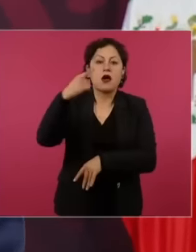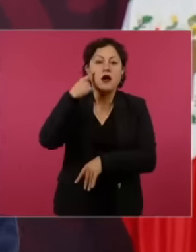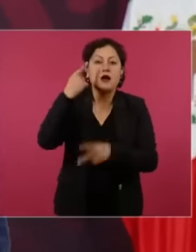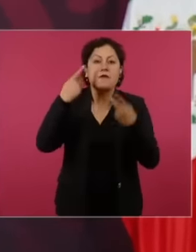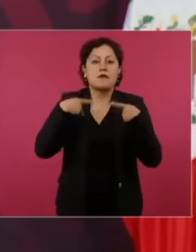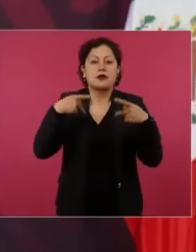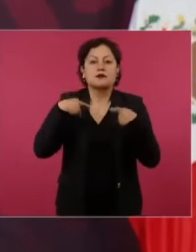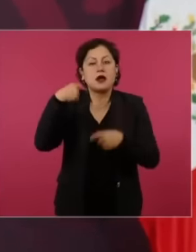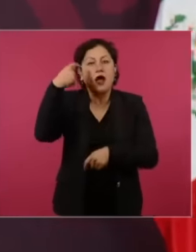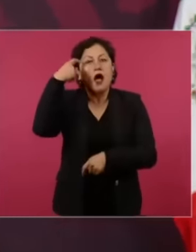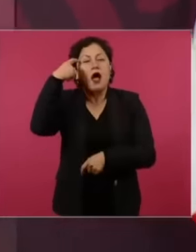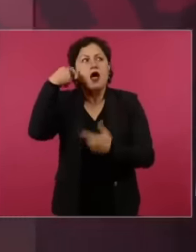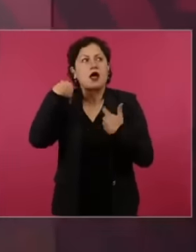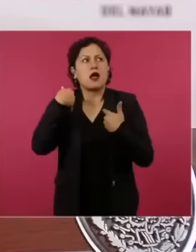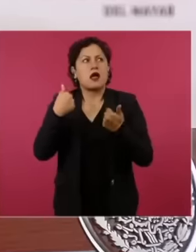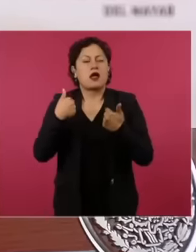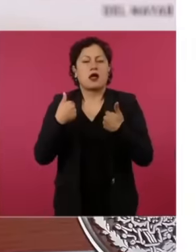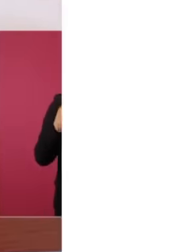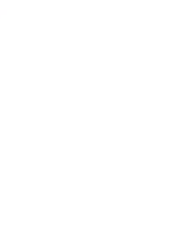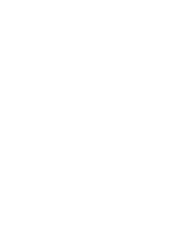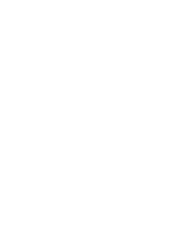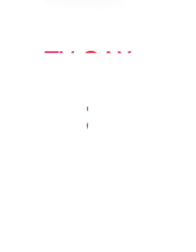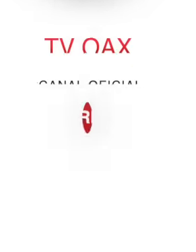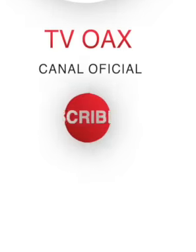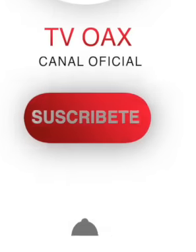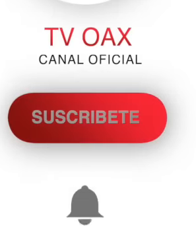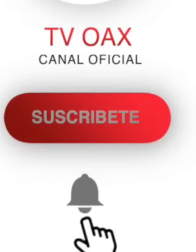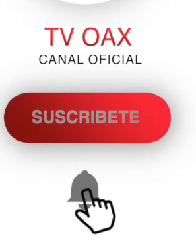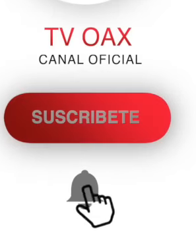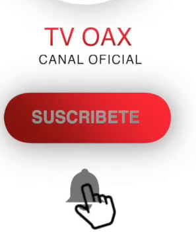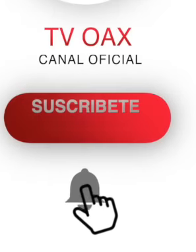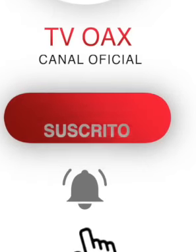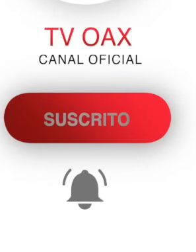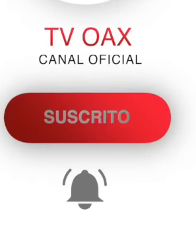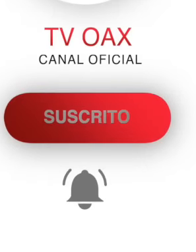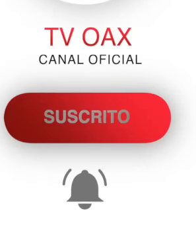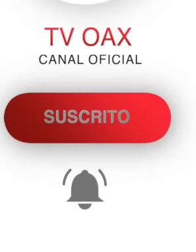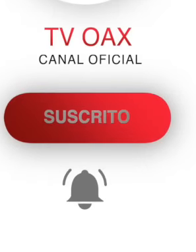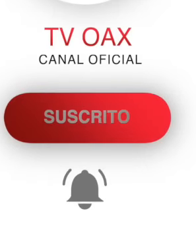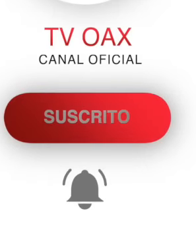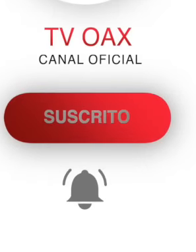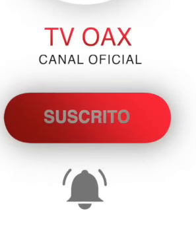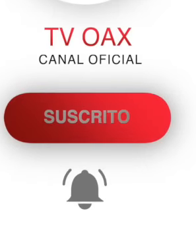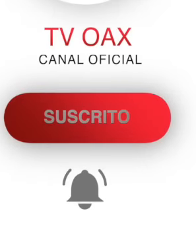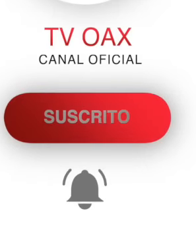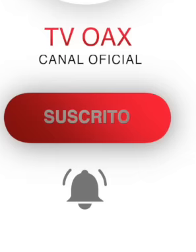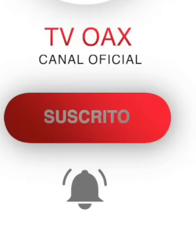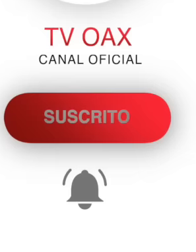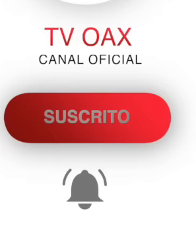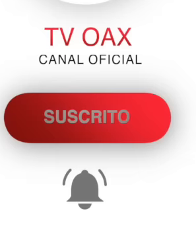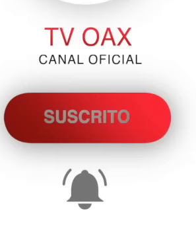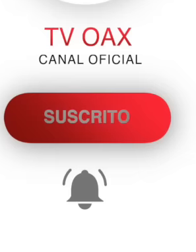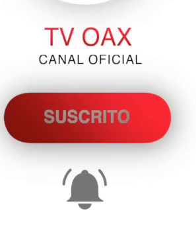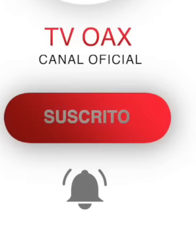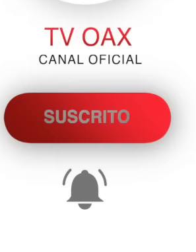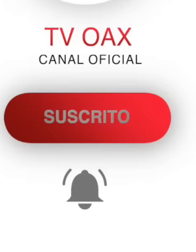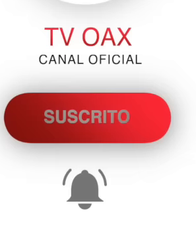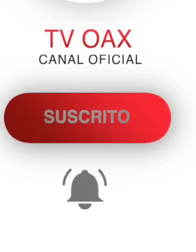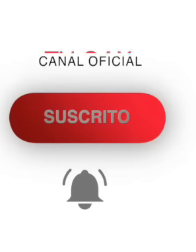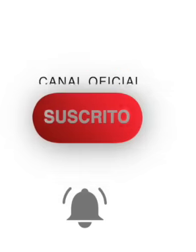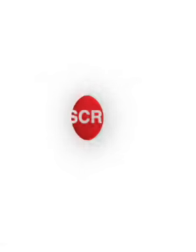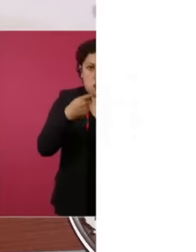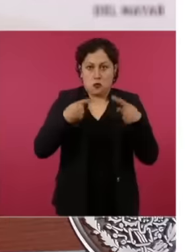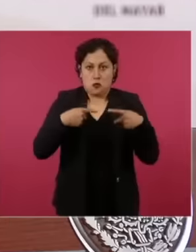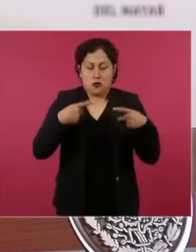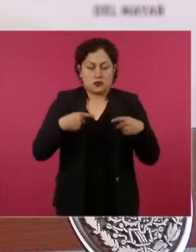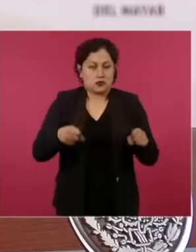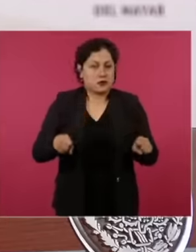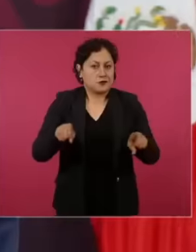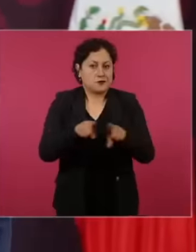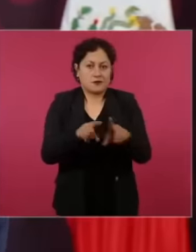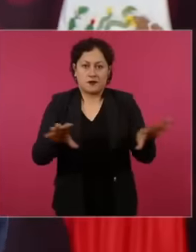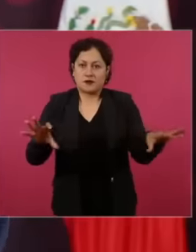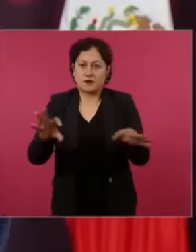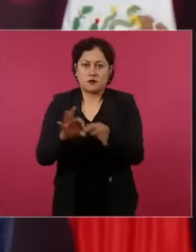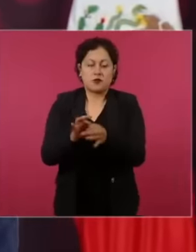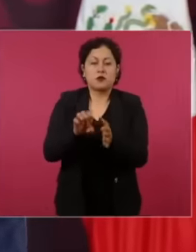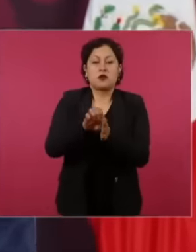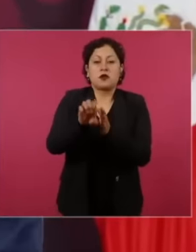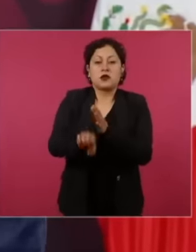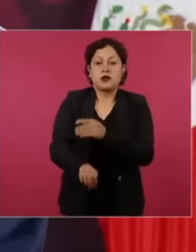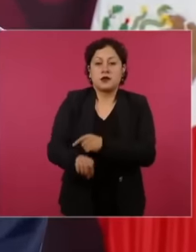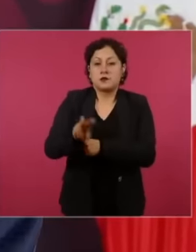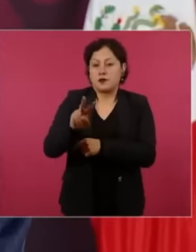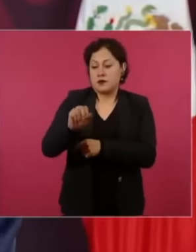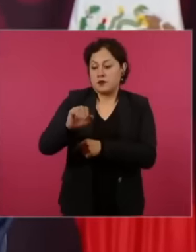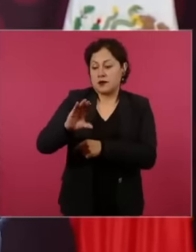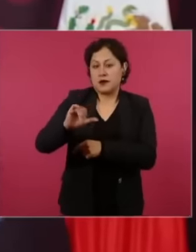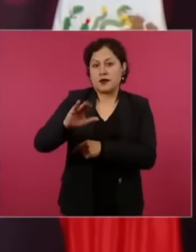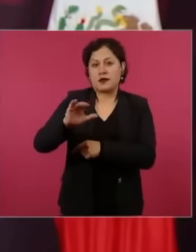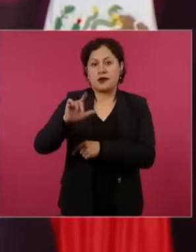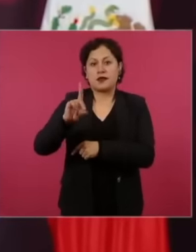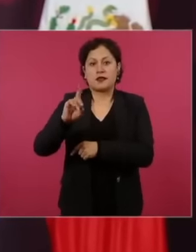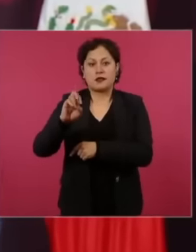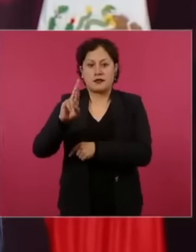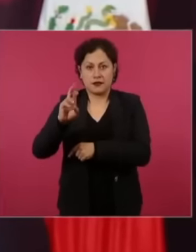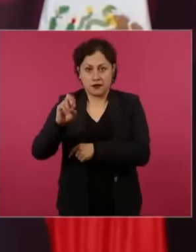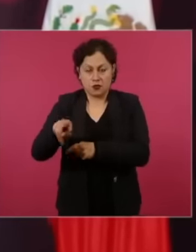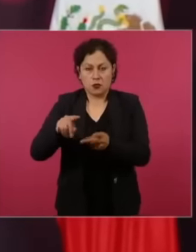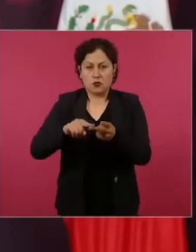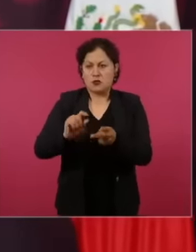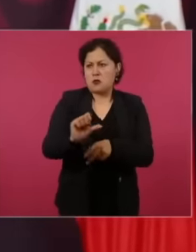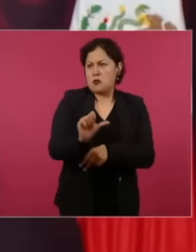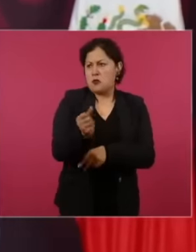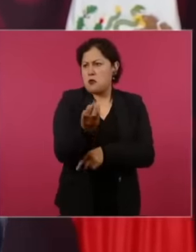workers in the peasants, Magonist cadres like Oaca Calderón like others there in Cananea and